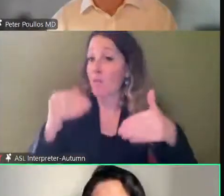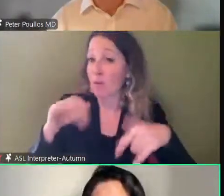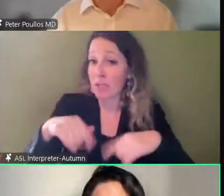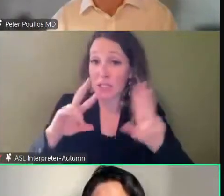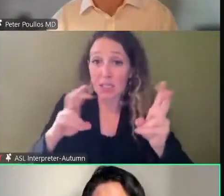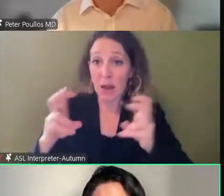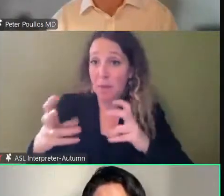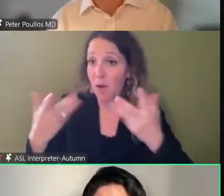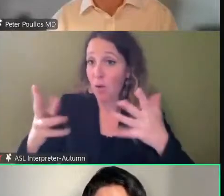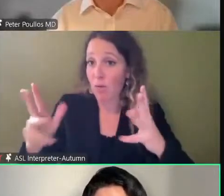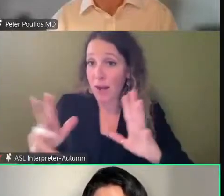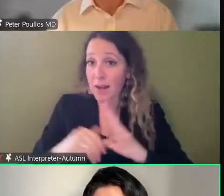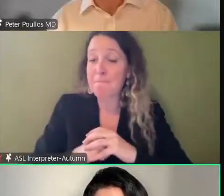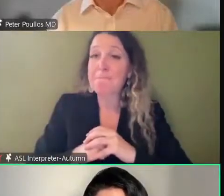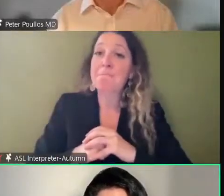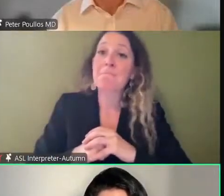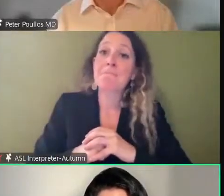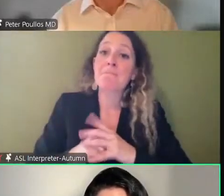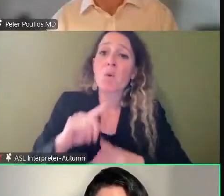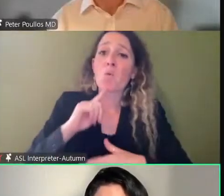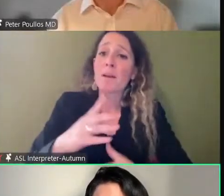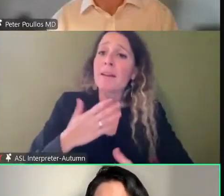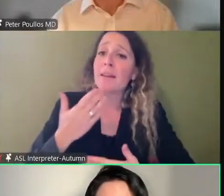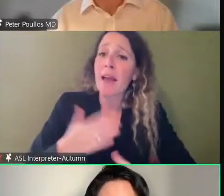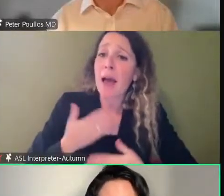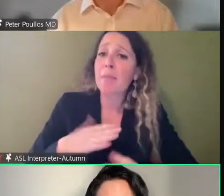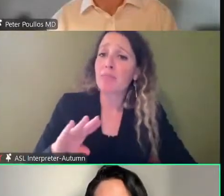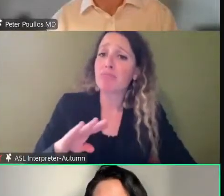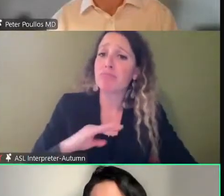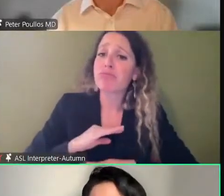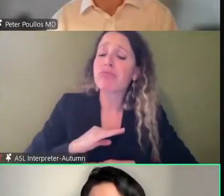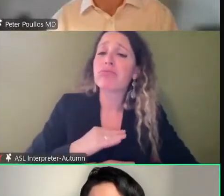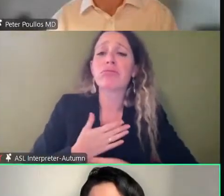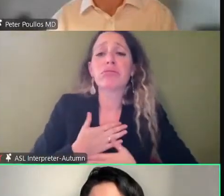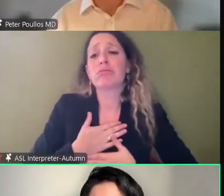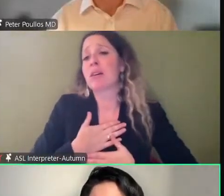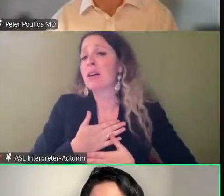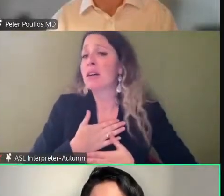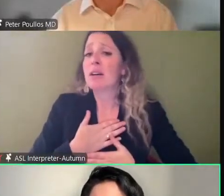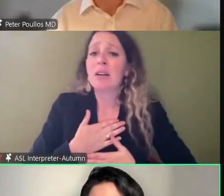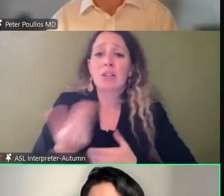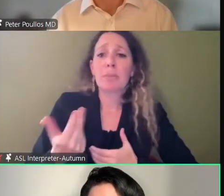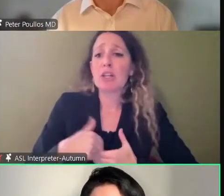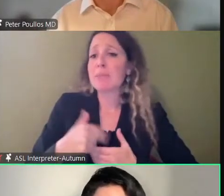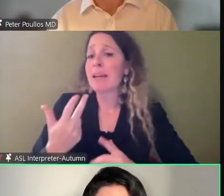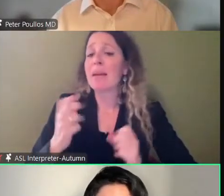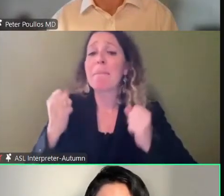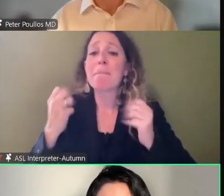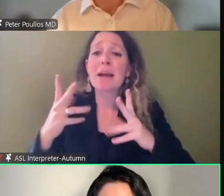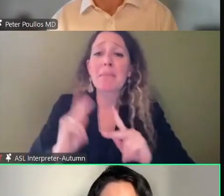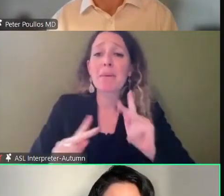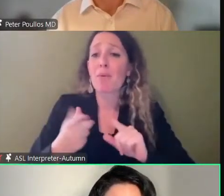and was really pleased to participate. And, we've had so many people from the technology community,